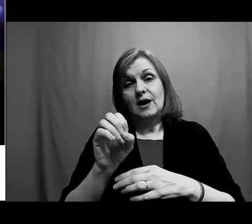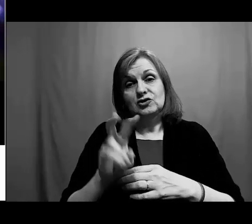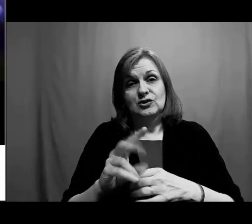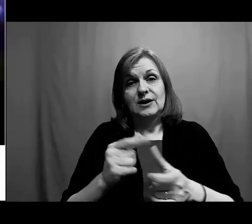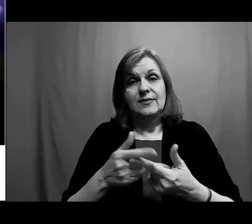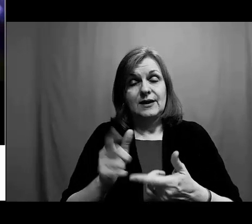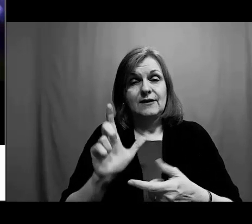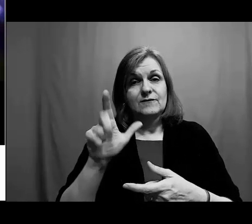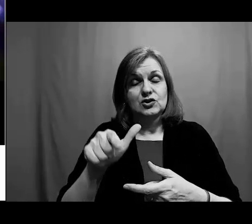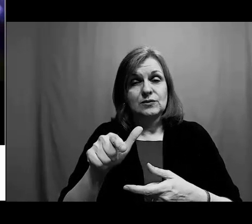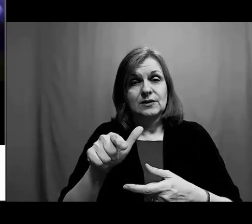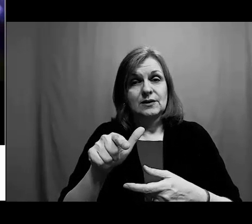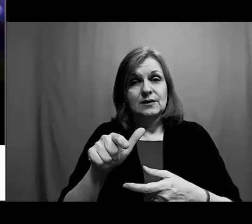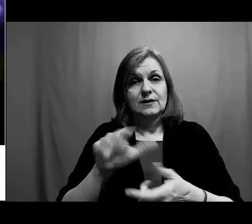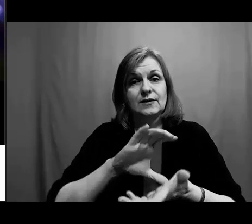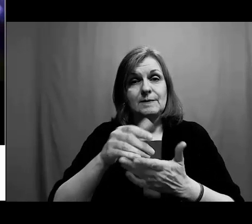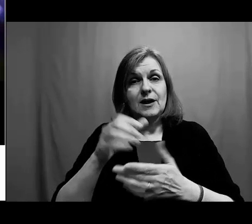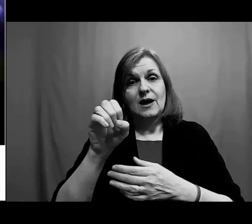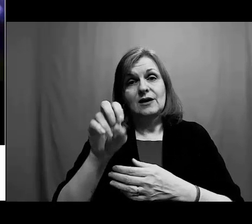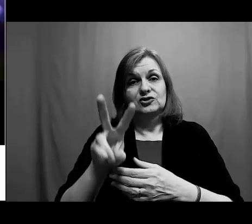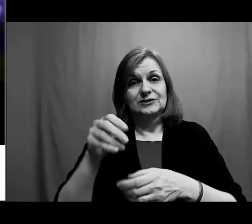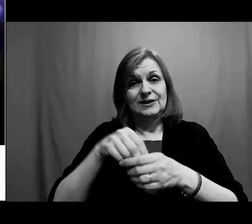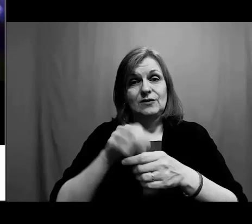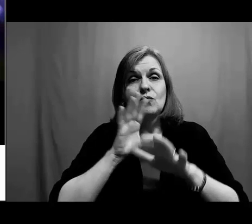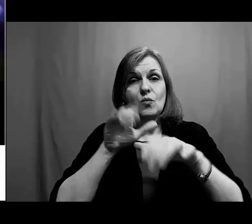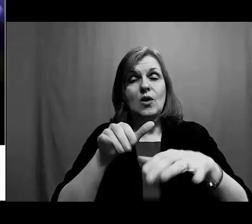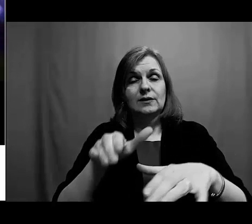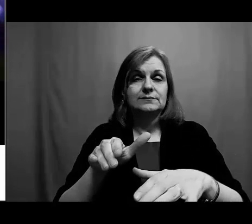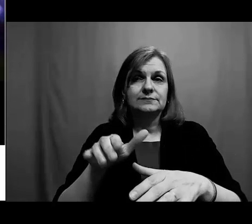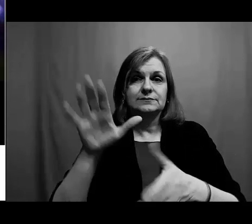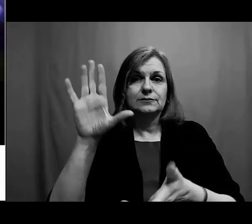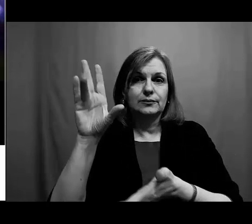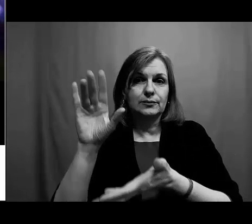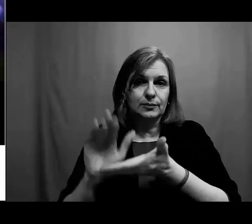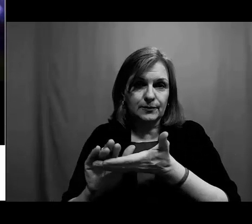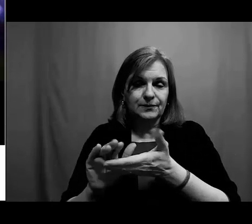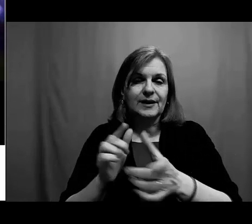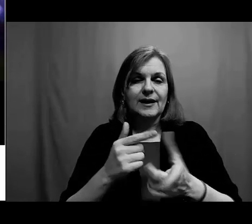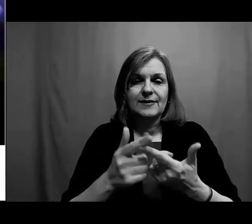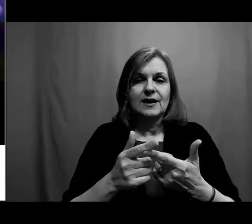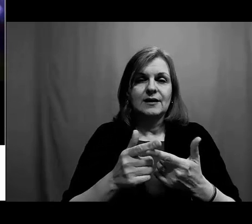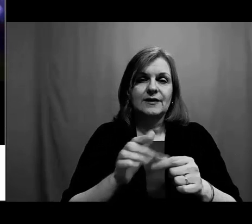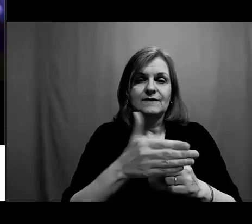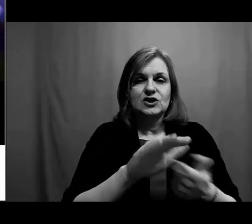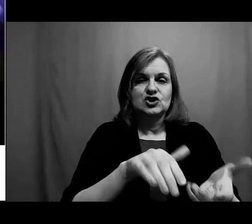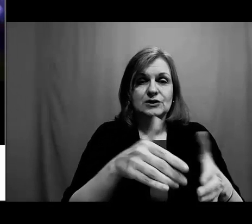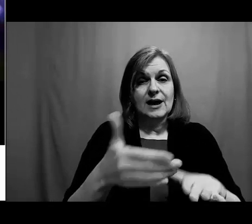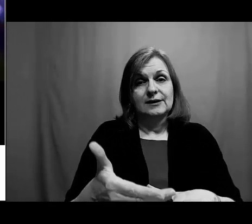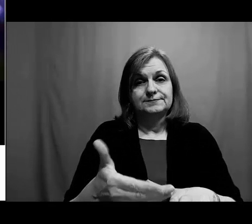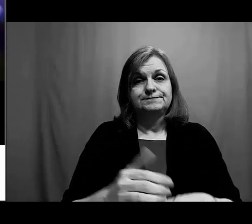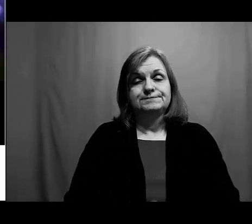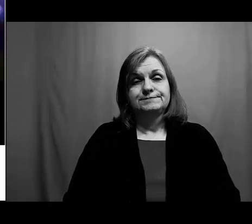oxygen and eventually we see the oxygen levels dip to the point where the fish die and small invertebrates and so on